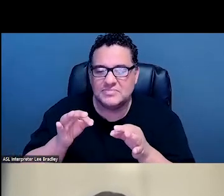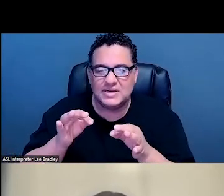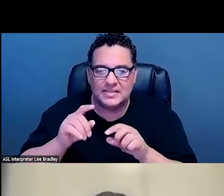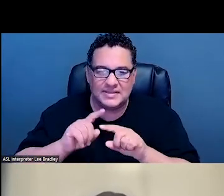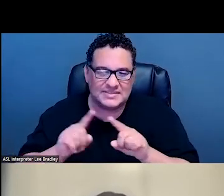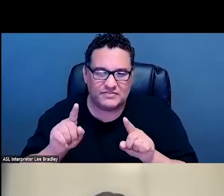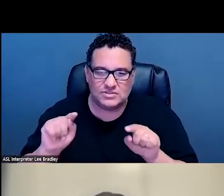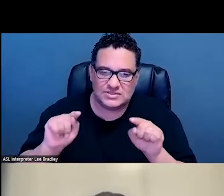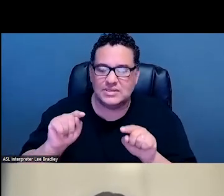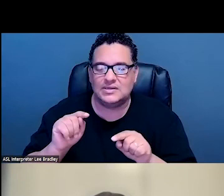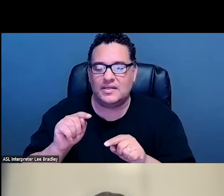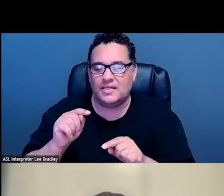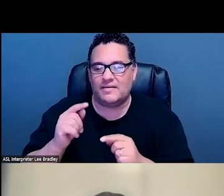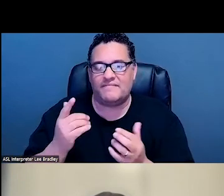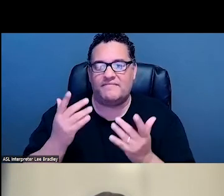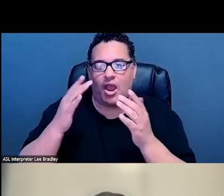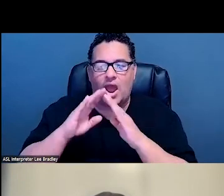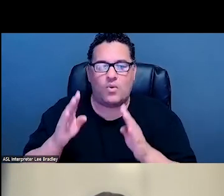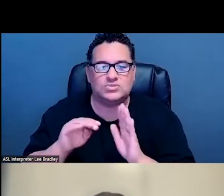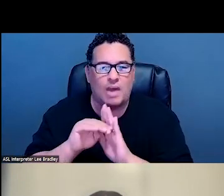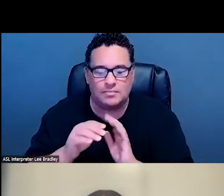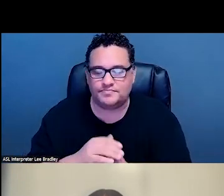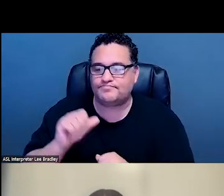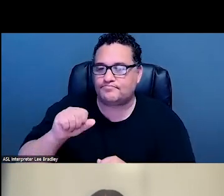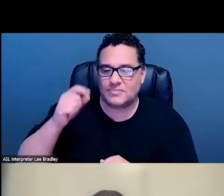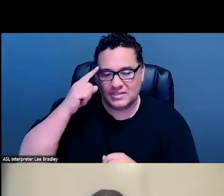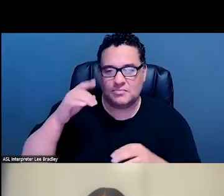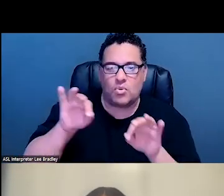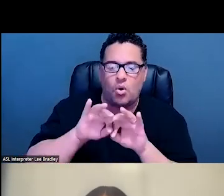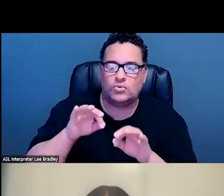YEAH, JUST IMPORTANT TO REMEMBER THAT, YOU KNOW, MEDICAID IS DESIGNED TO PAY FOR